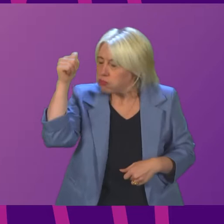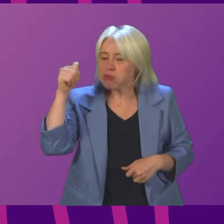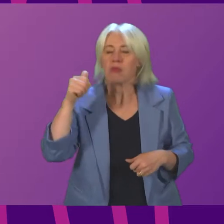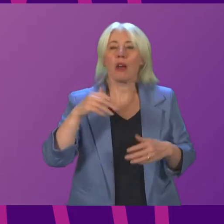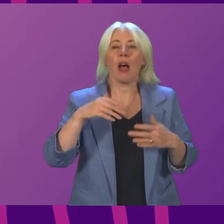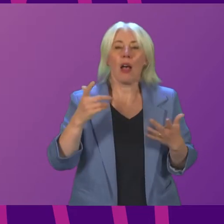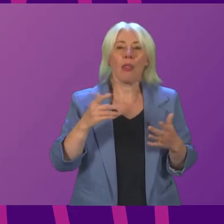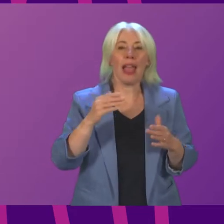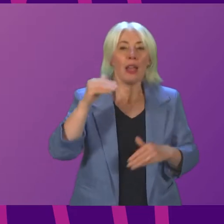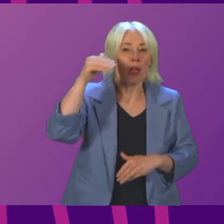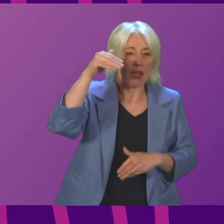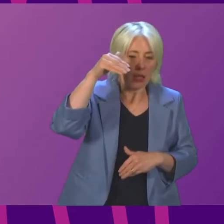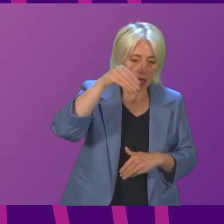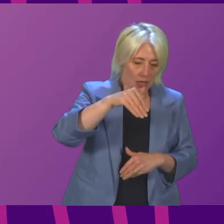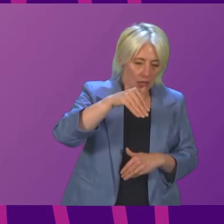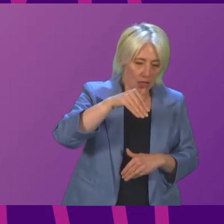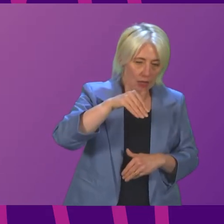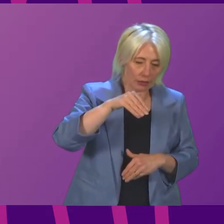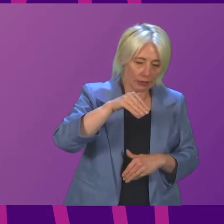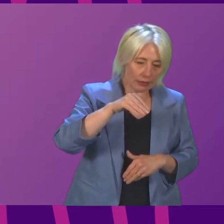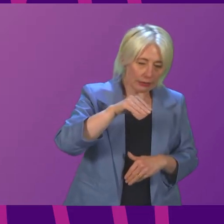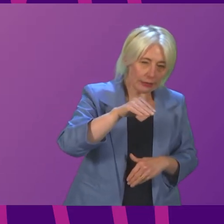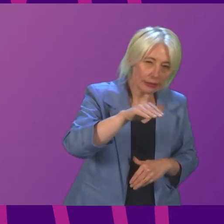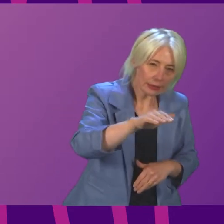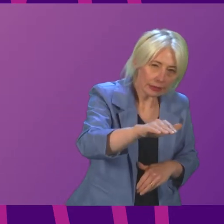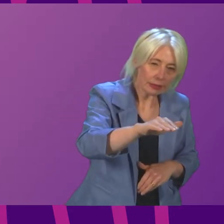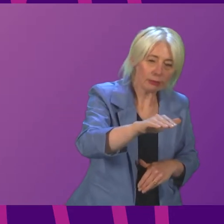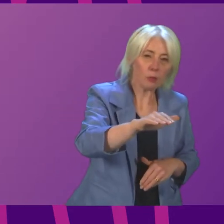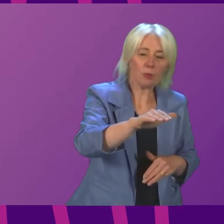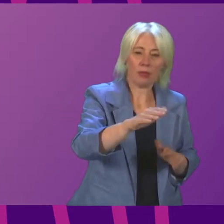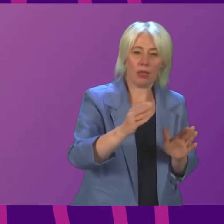stopped declining and began to plateau, and we have seen a recent rise in cases.